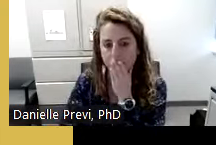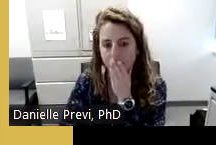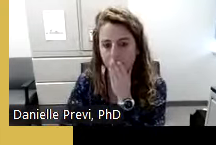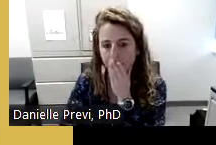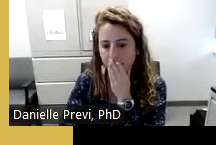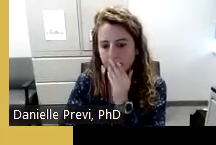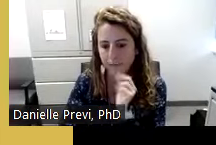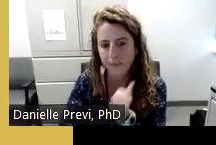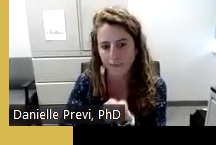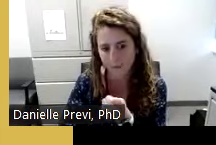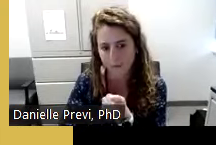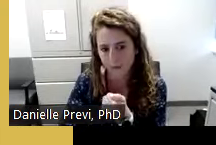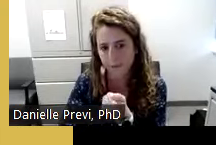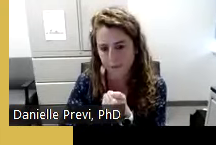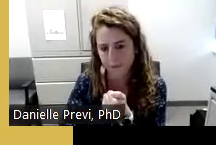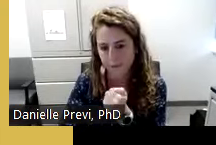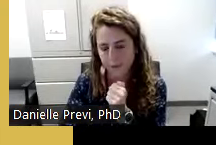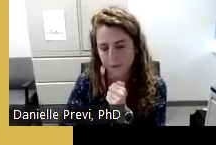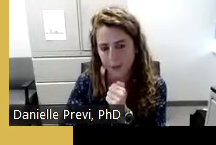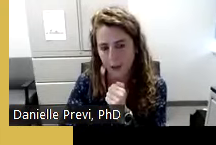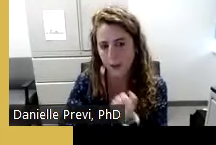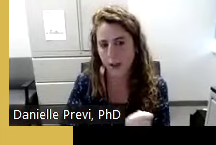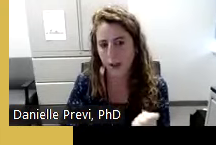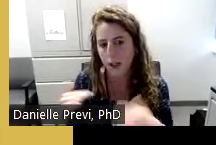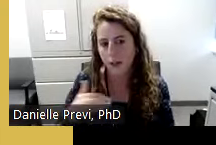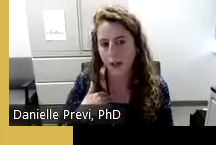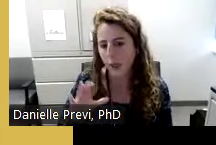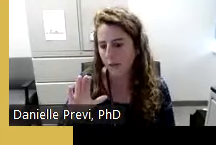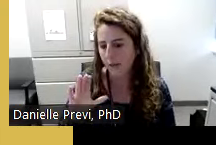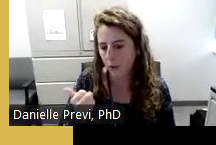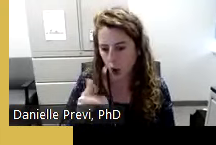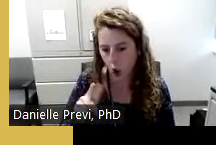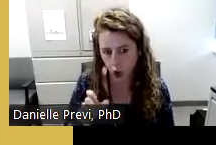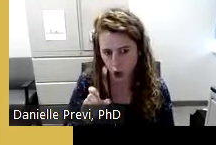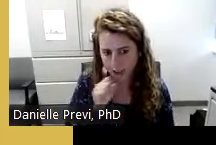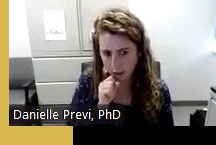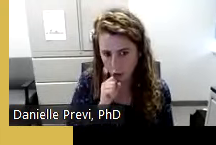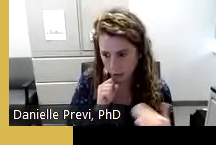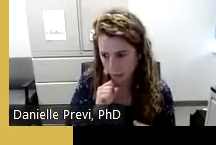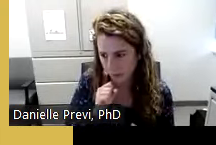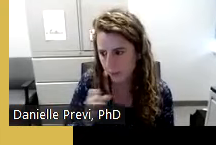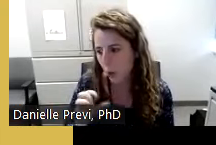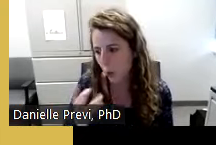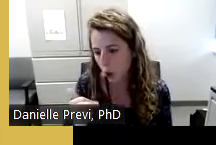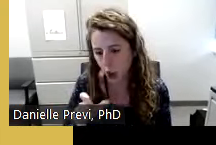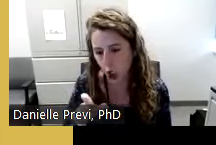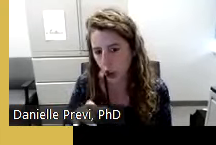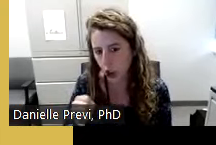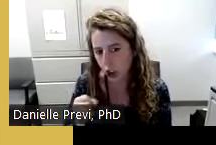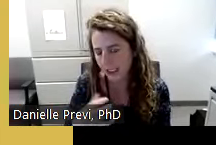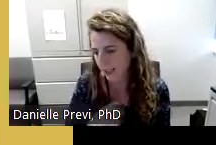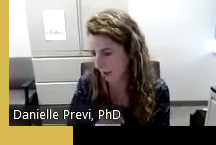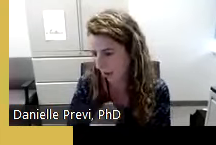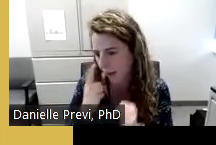individuals in terms of their cultural identity as well as their medical status. CHARGE syndrome,